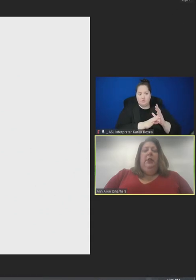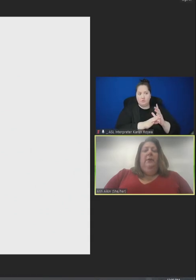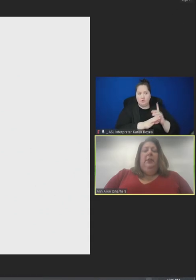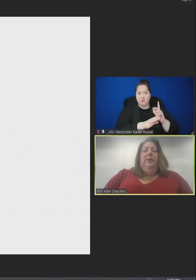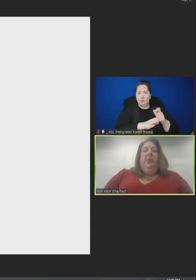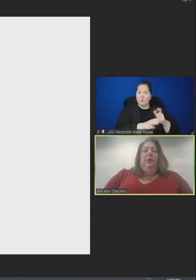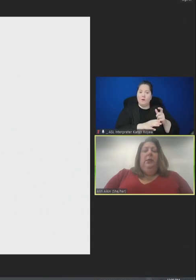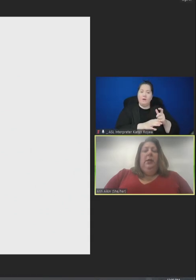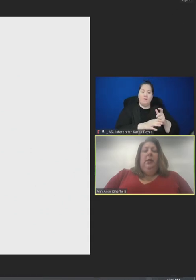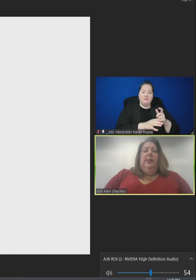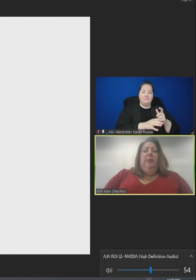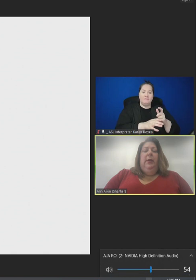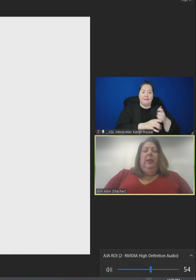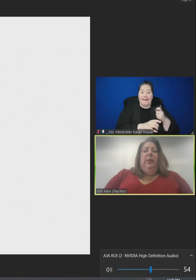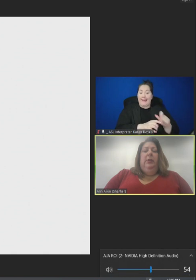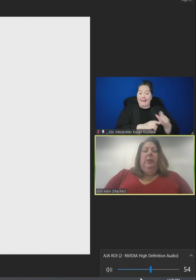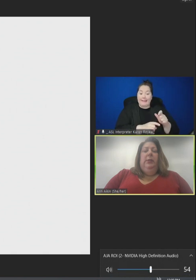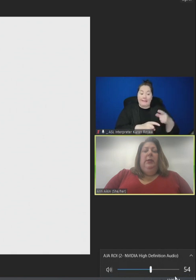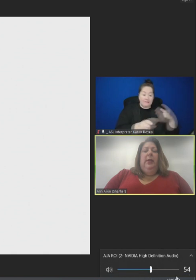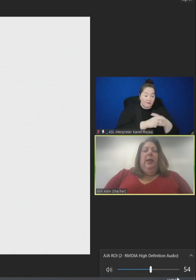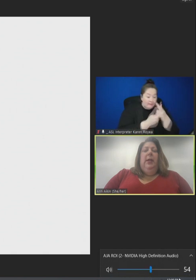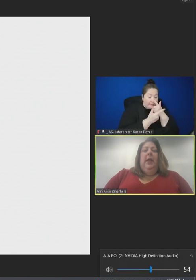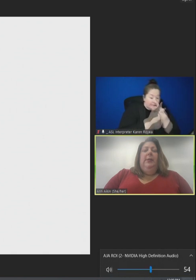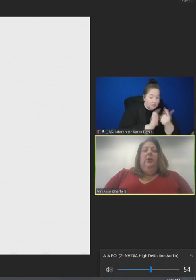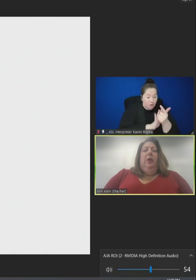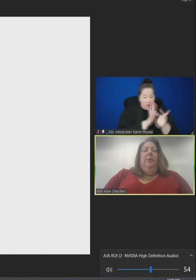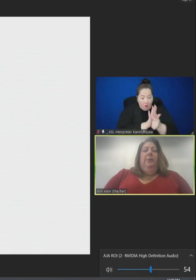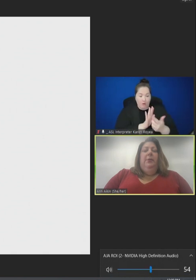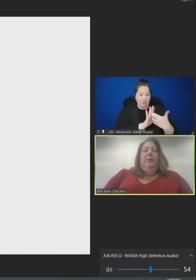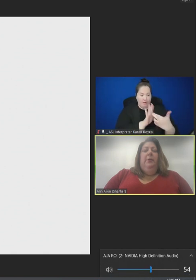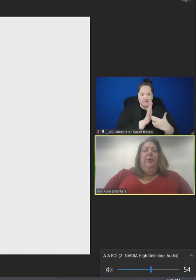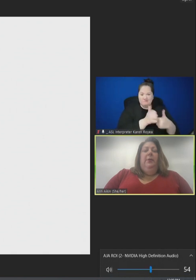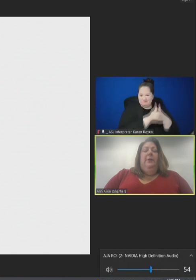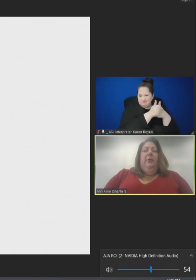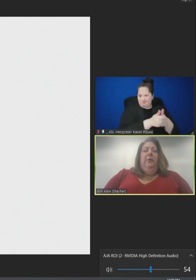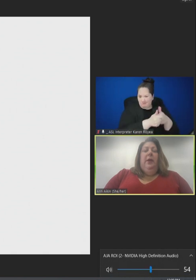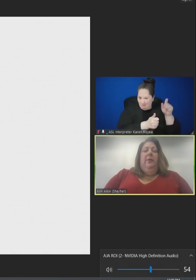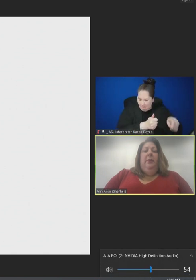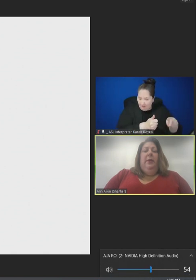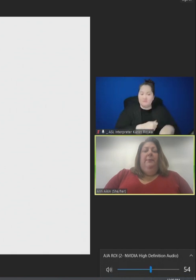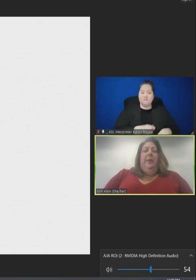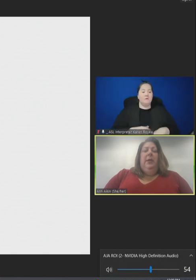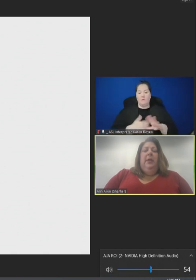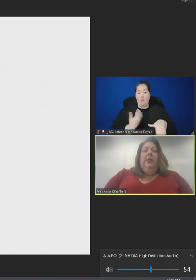conflict-of-interest laws and regulations, as are all members who work for the federal government.